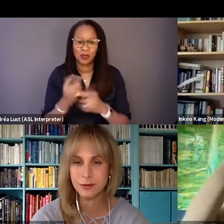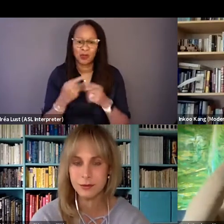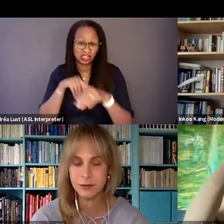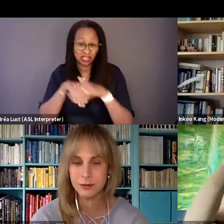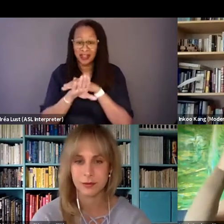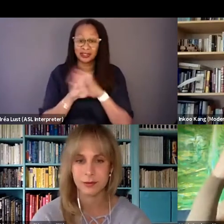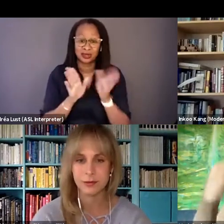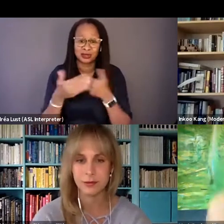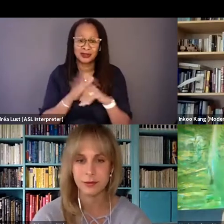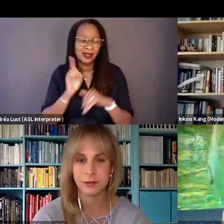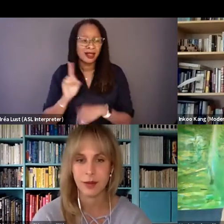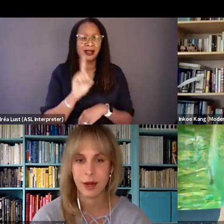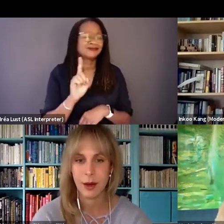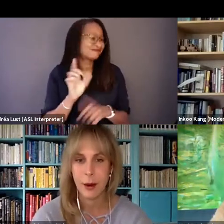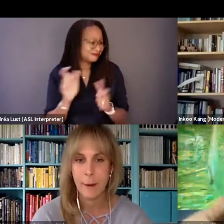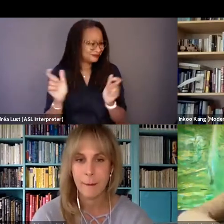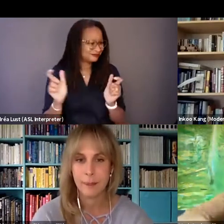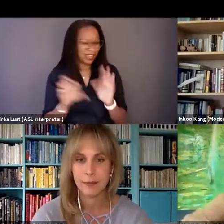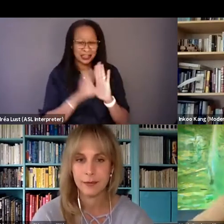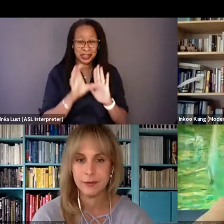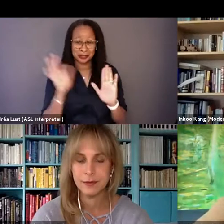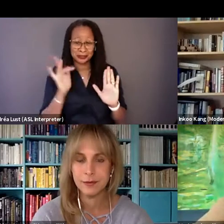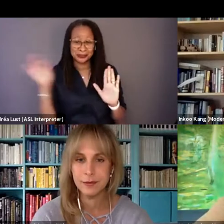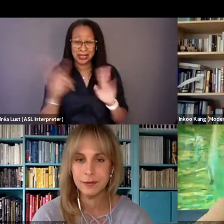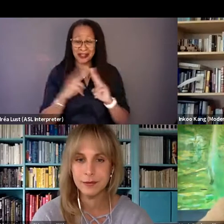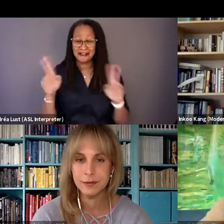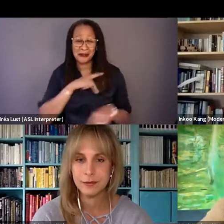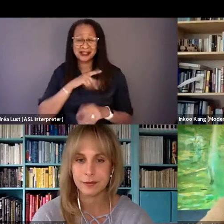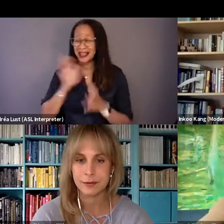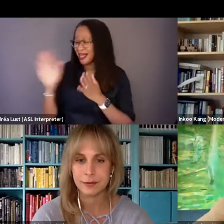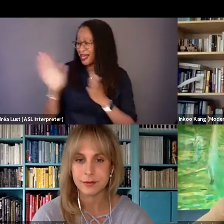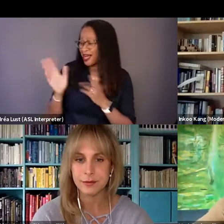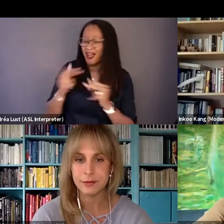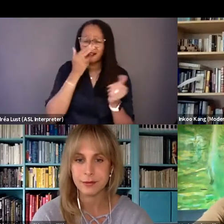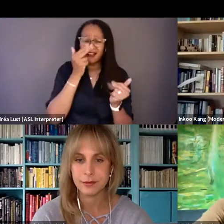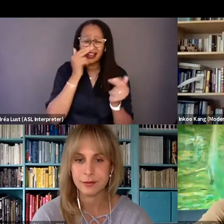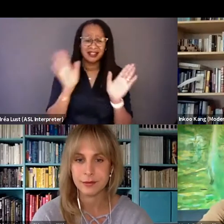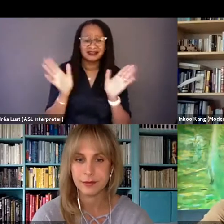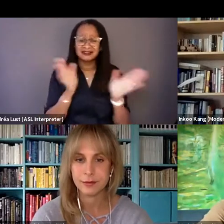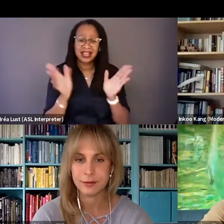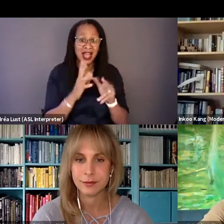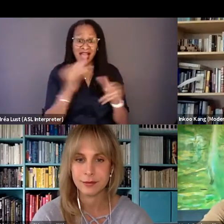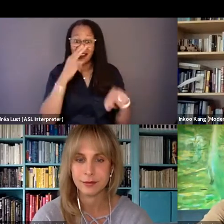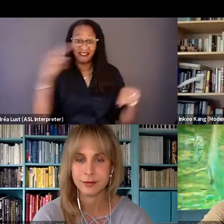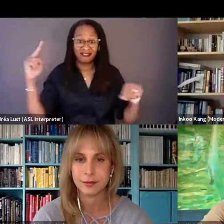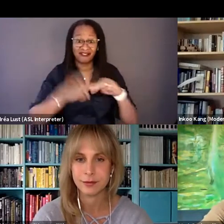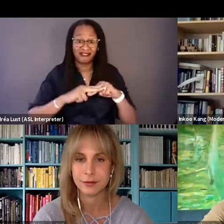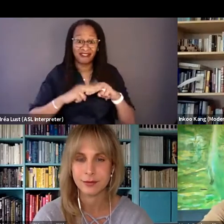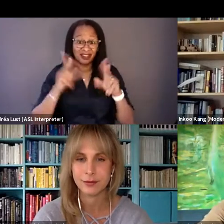She's just wildly charismatic and super personable and super funny and fun, really fun.